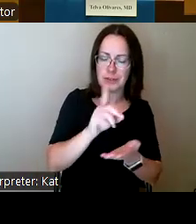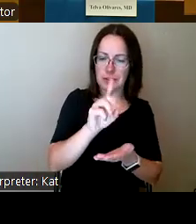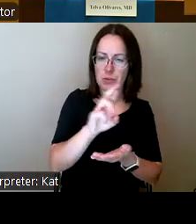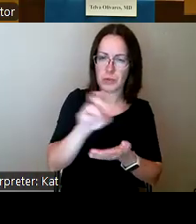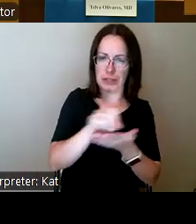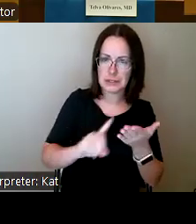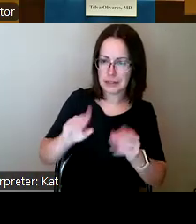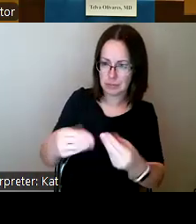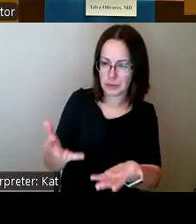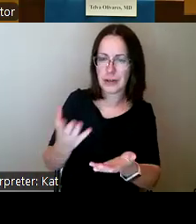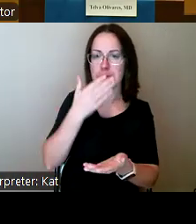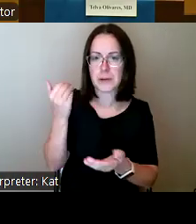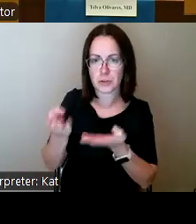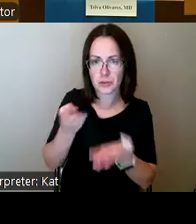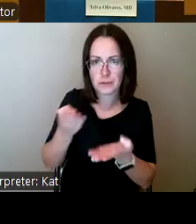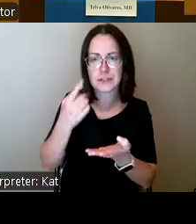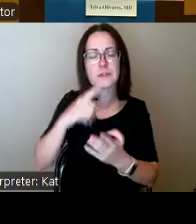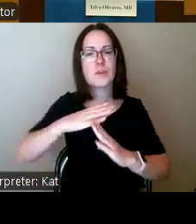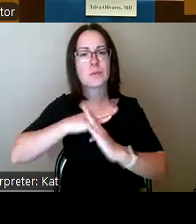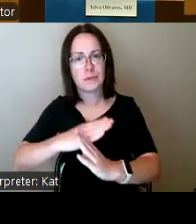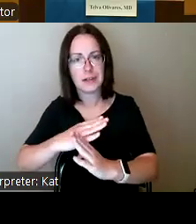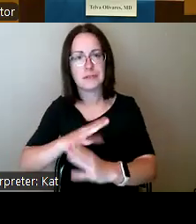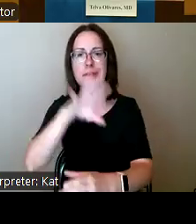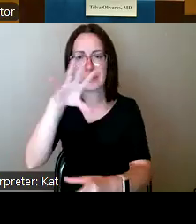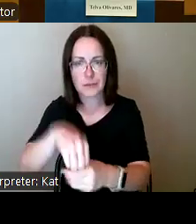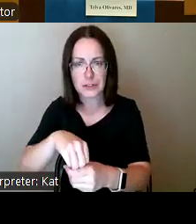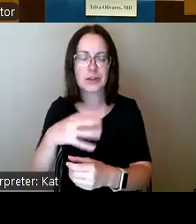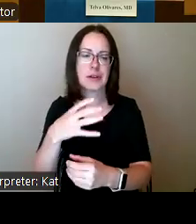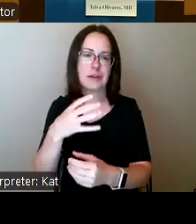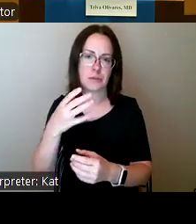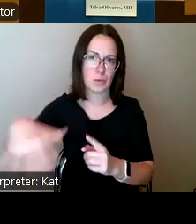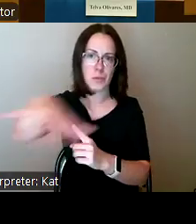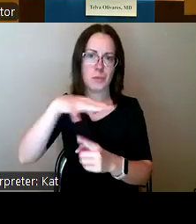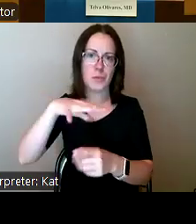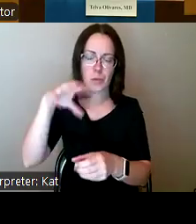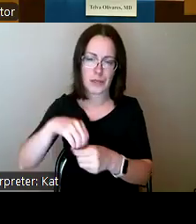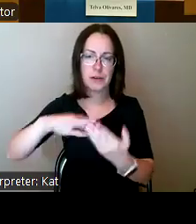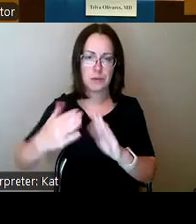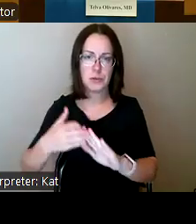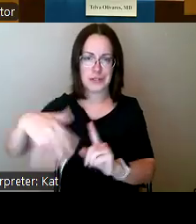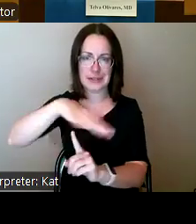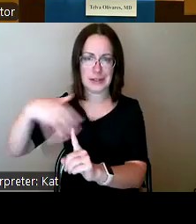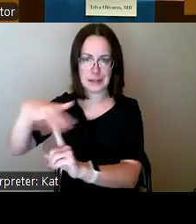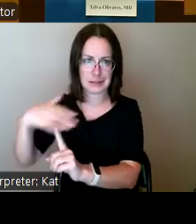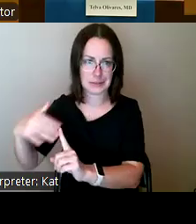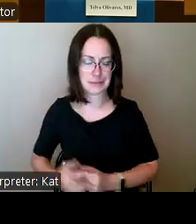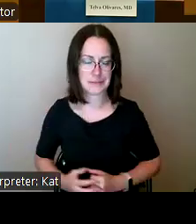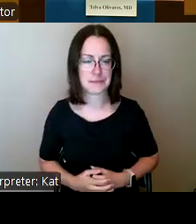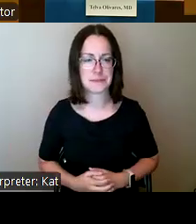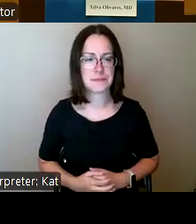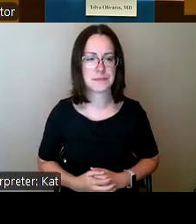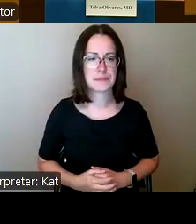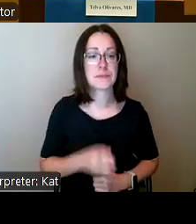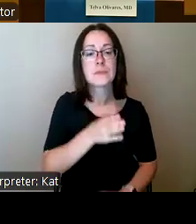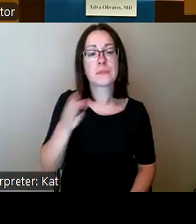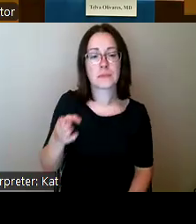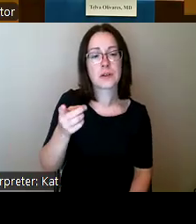and implementation of preventive interventions in community settings. Dr. U next is Dr. George